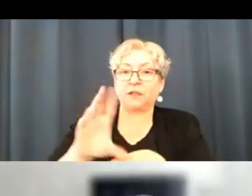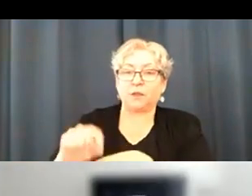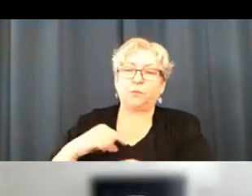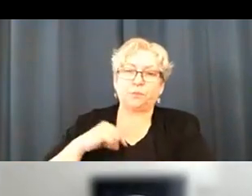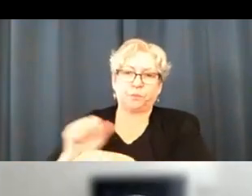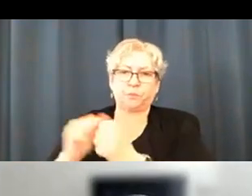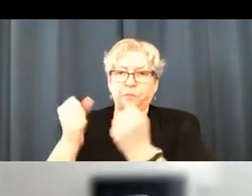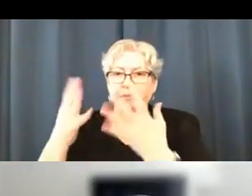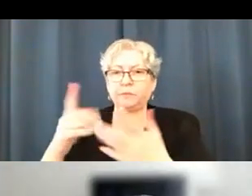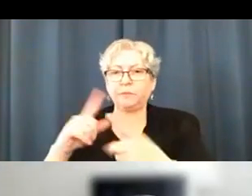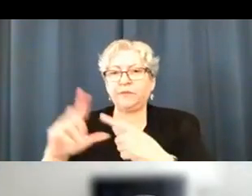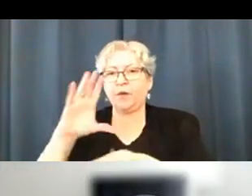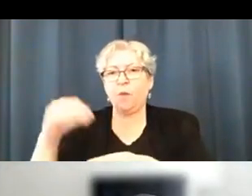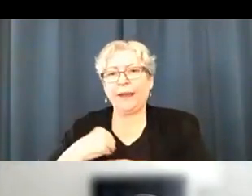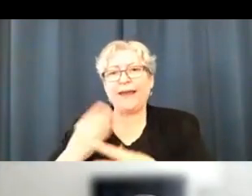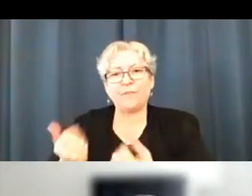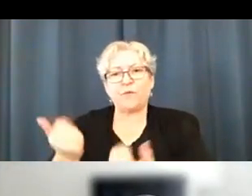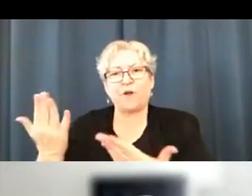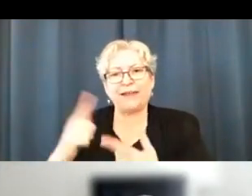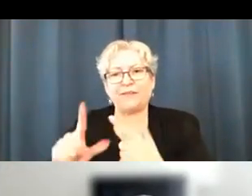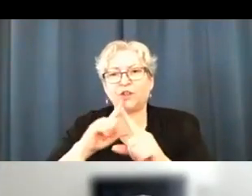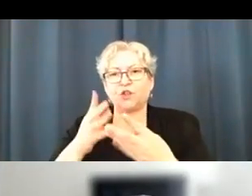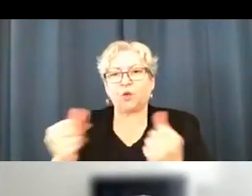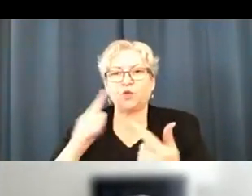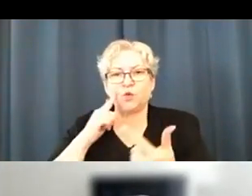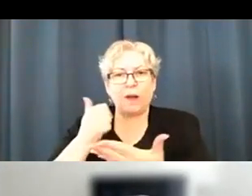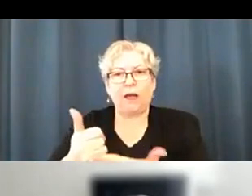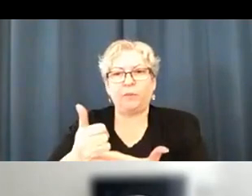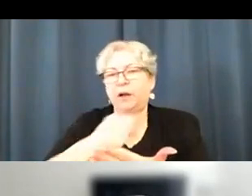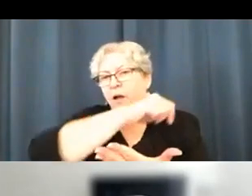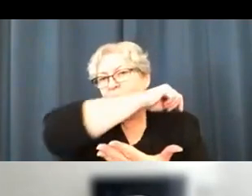provided solutions to help make websites better.